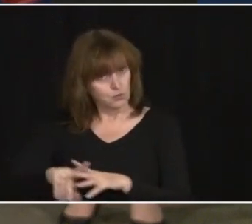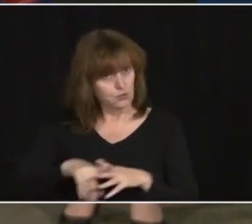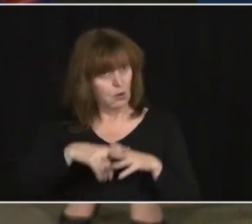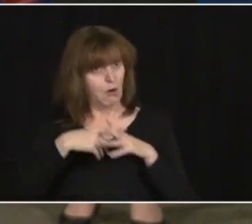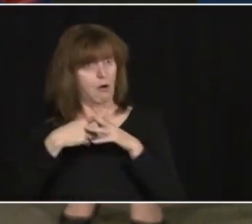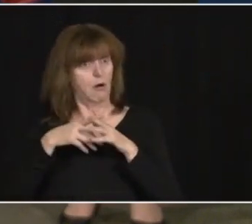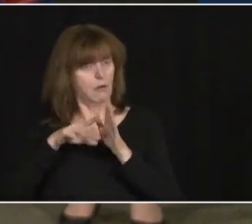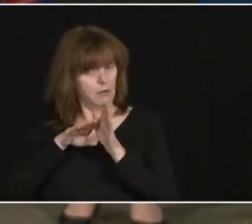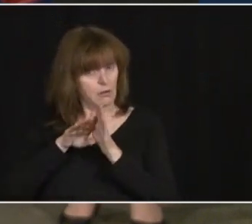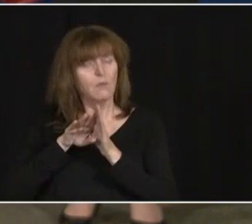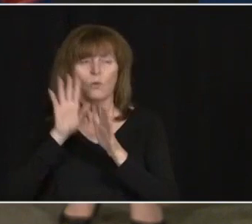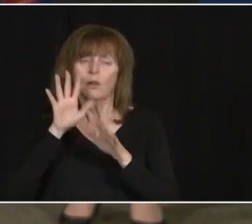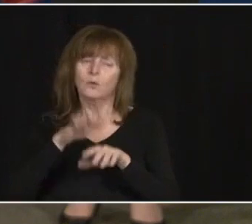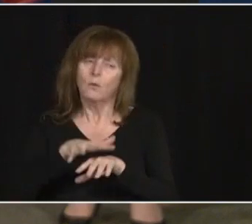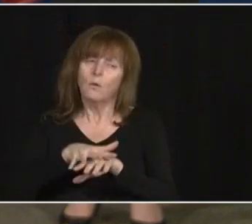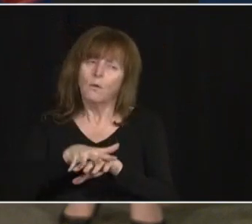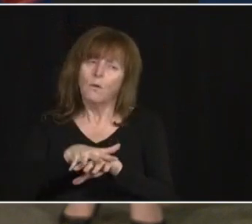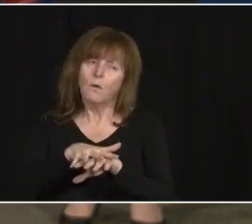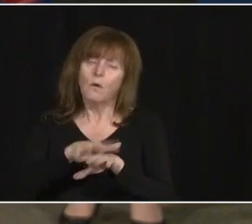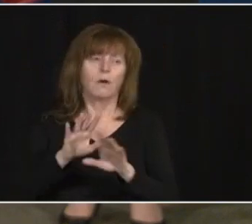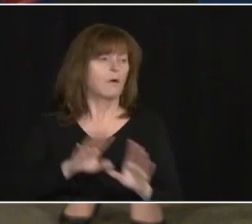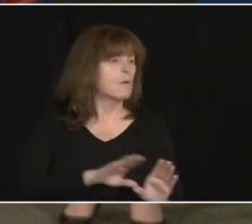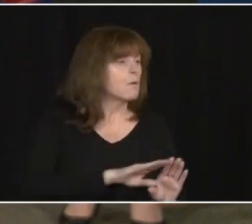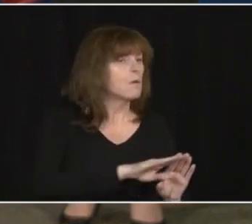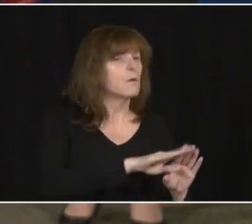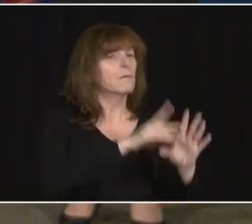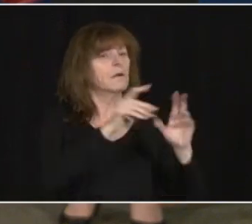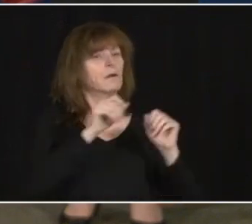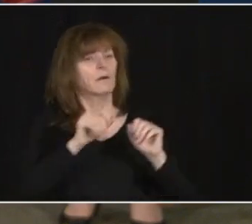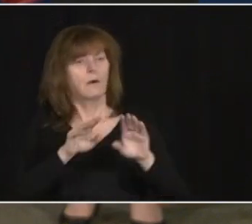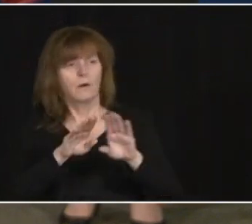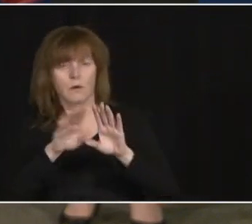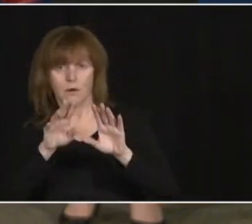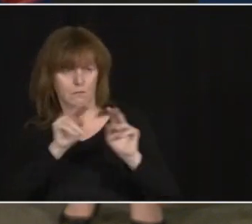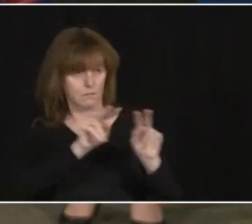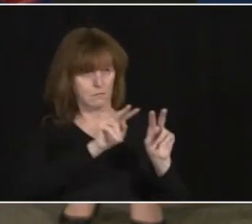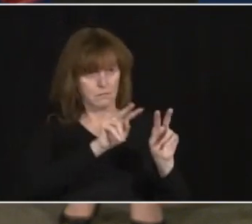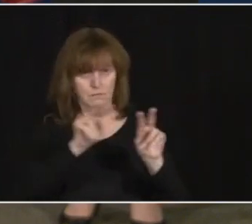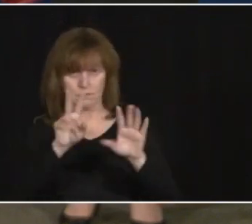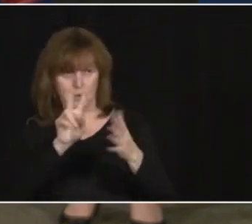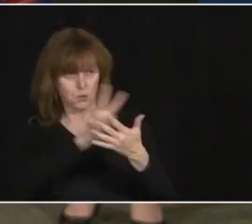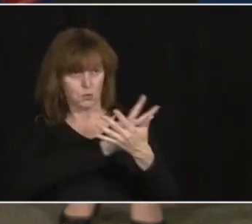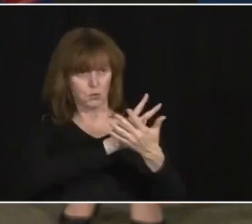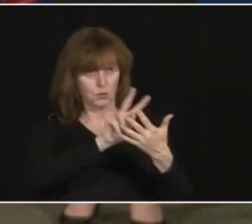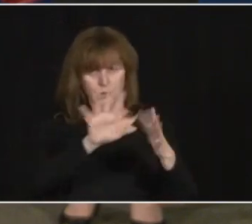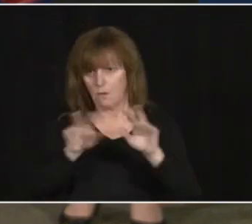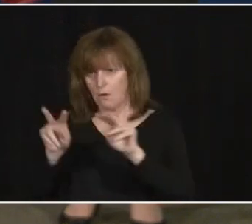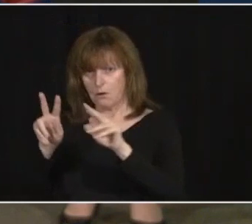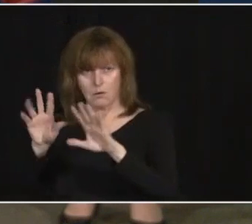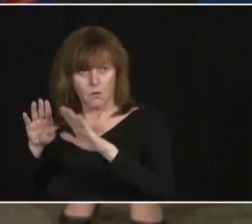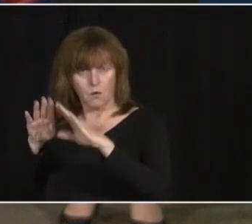But nothing is guaranteed at all. But when we do turn on the economy, it's going to be a trickle. See where we